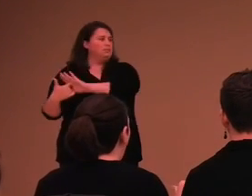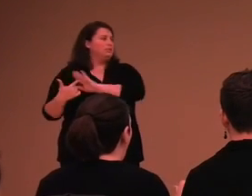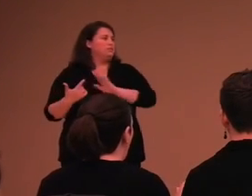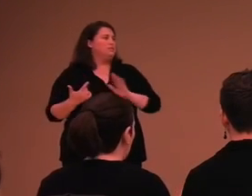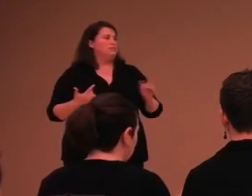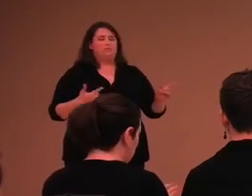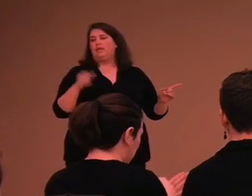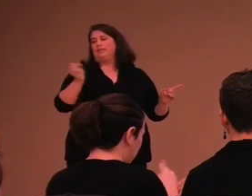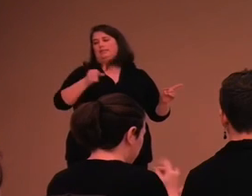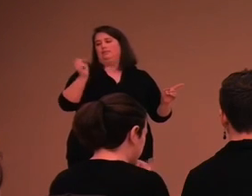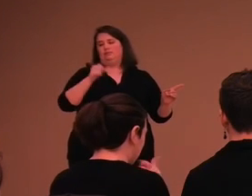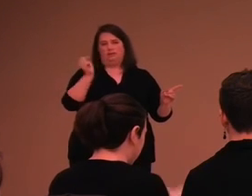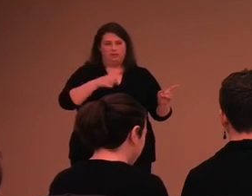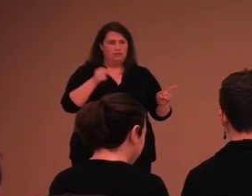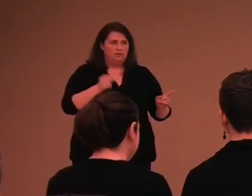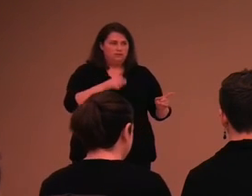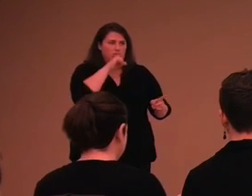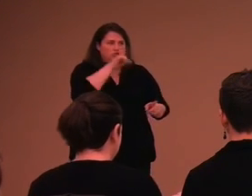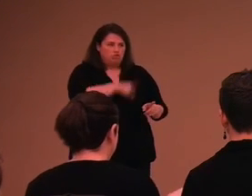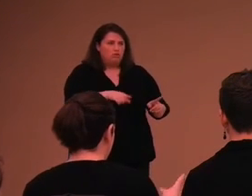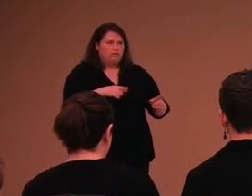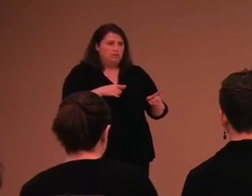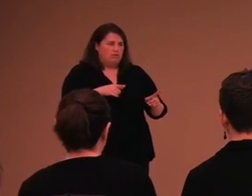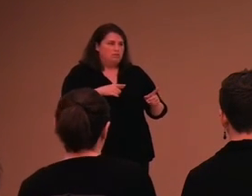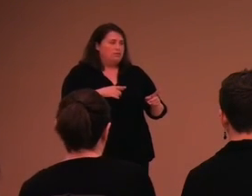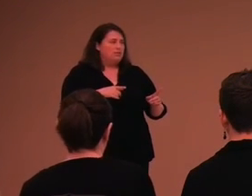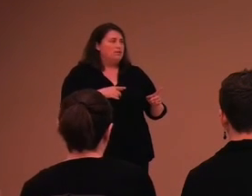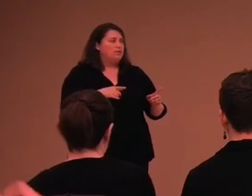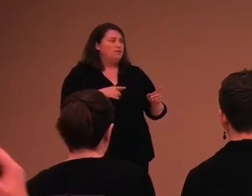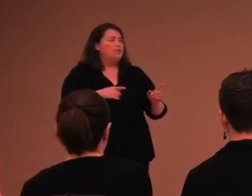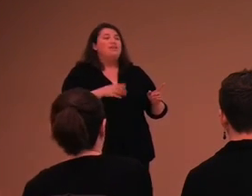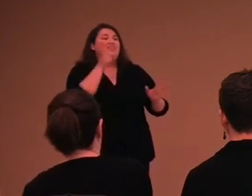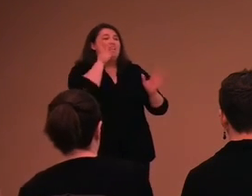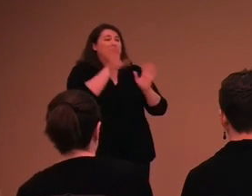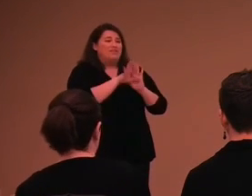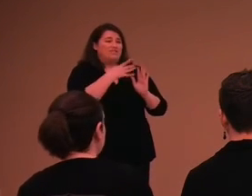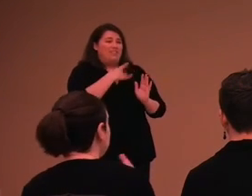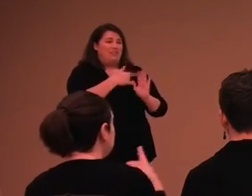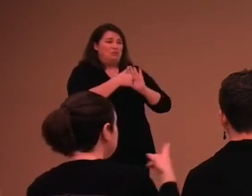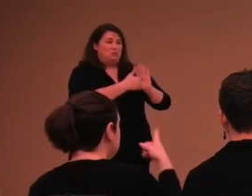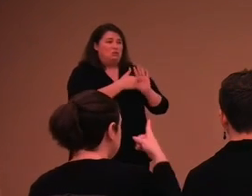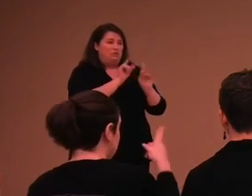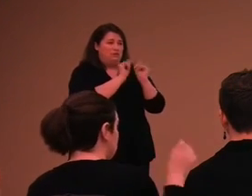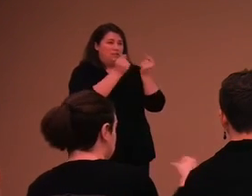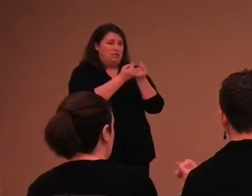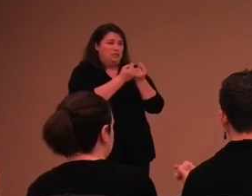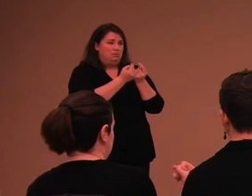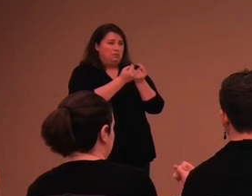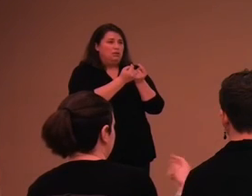Perfectly yes, what a wonderful way to sum it up. It was it was the pictures I like to show up the teams that it was a growing learning